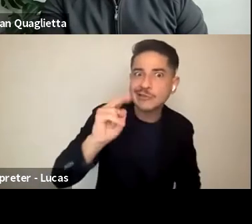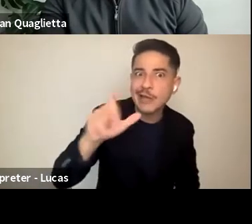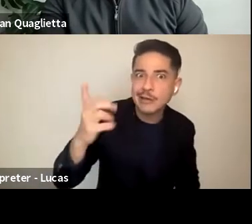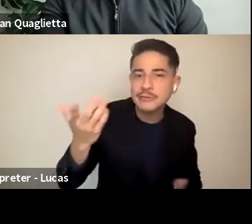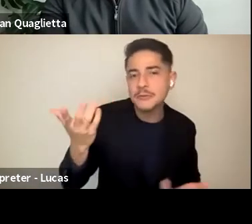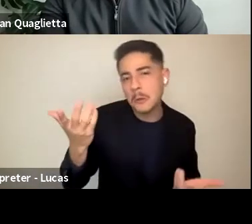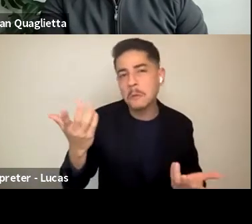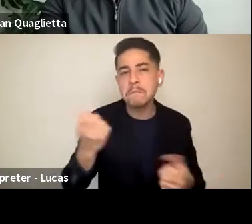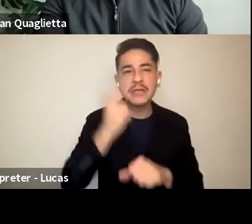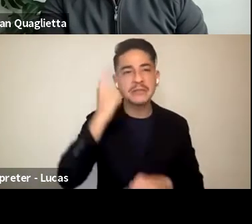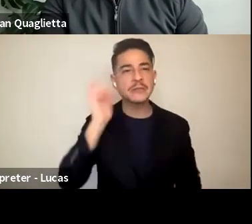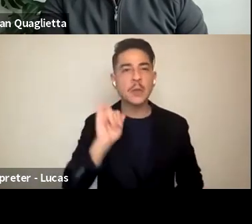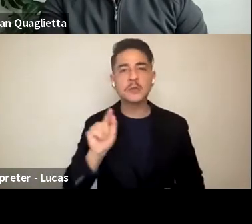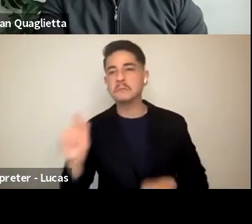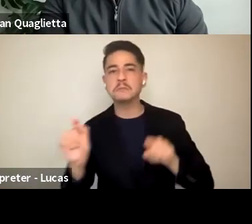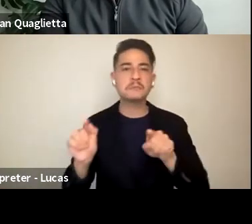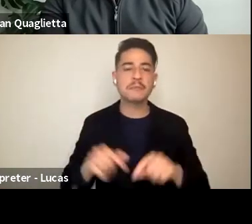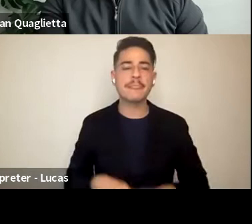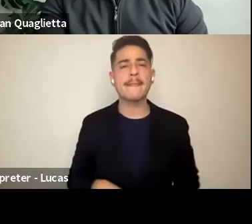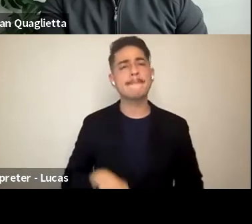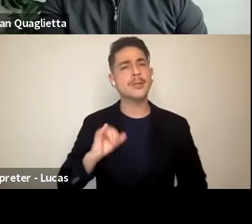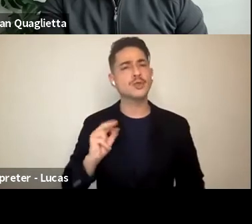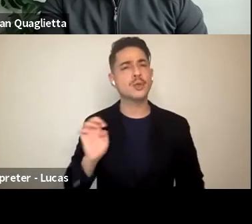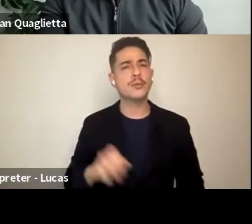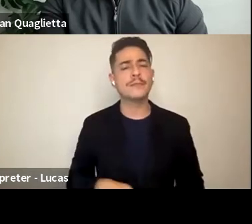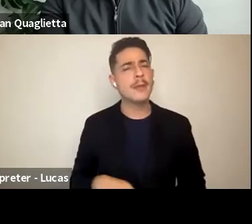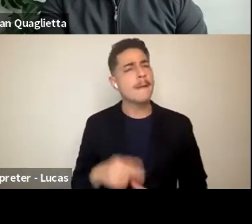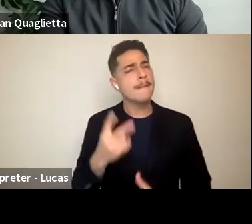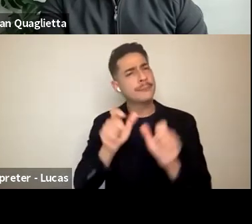And for both of you also, like, what is SEO cost?